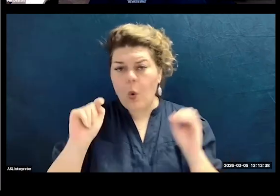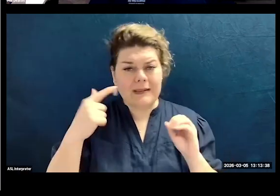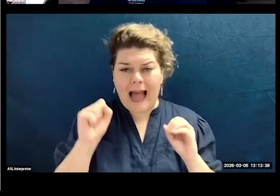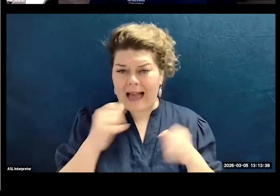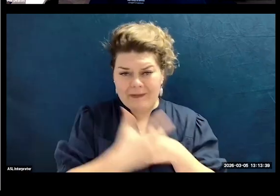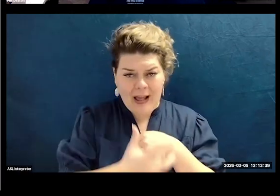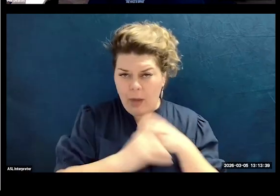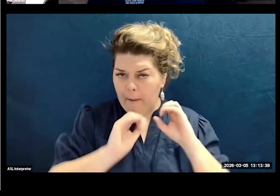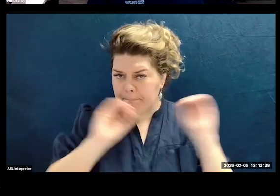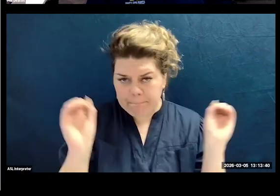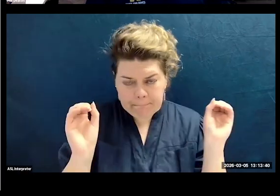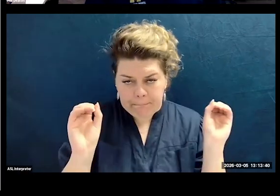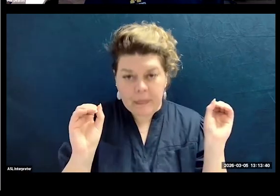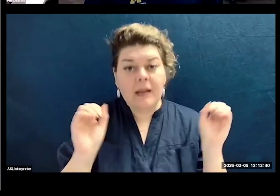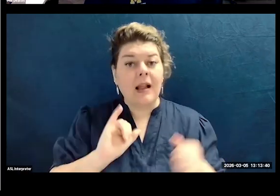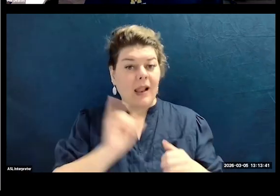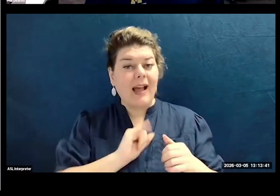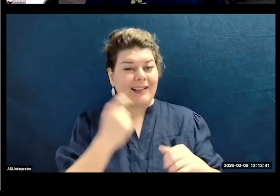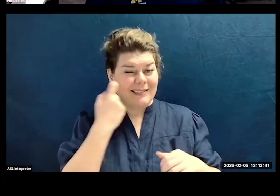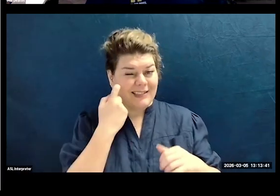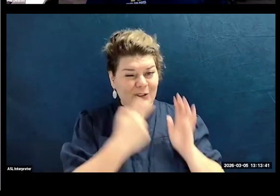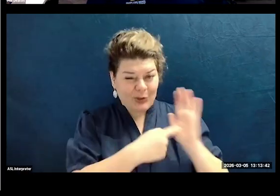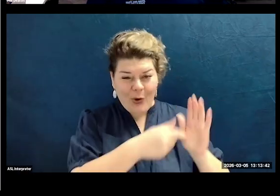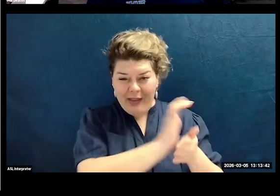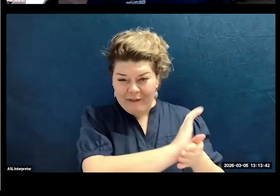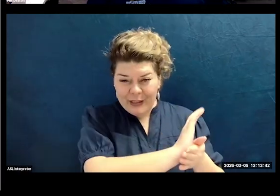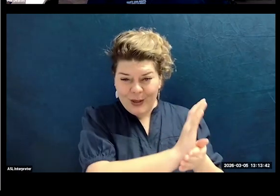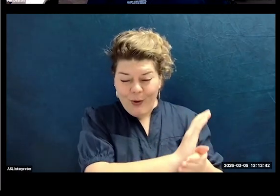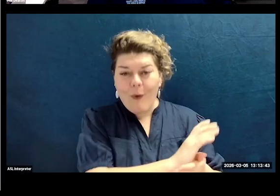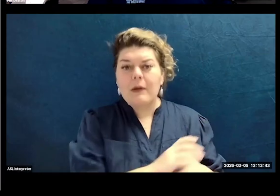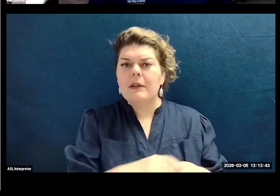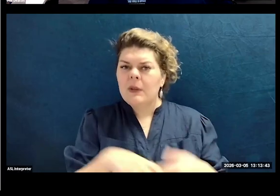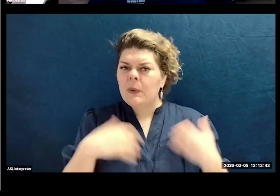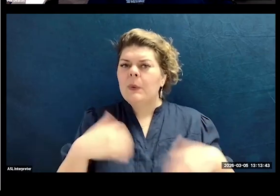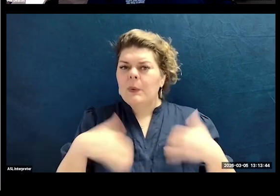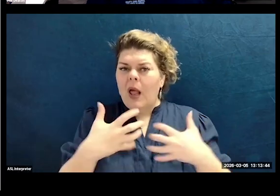As we demonstrated in the manual tagging video, it can be quite tedious to go through